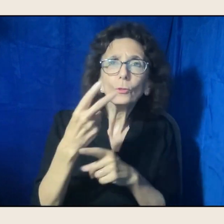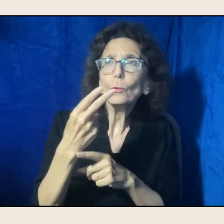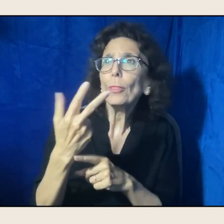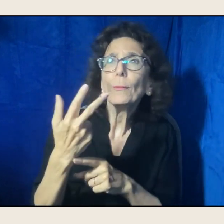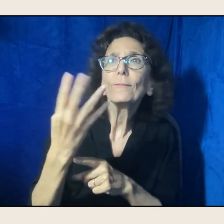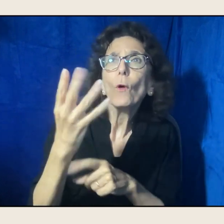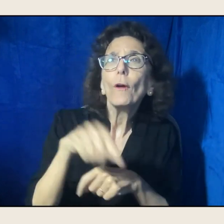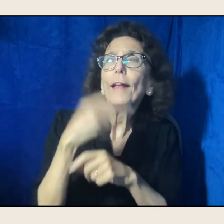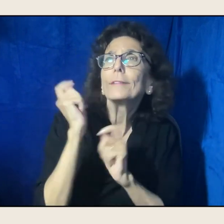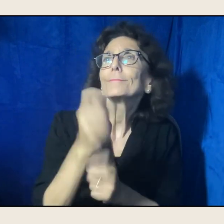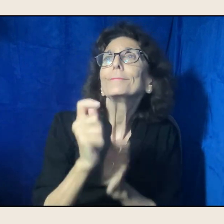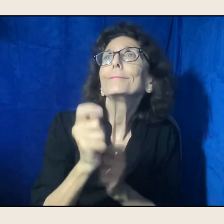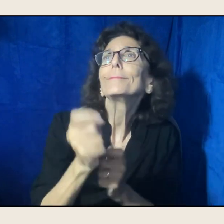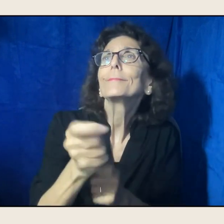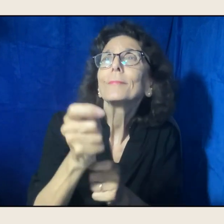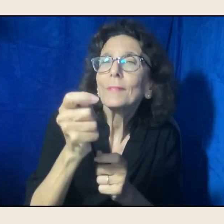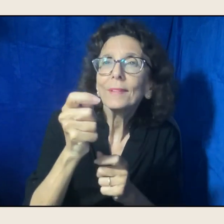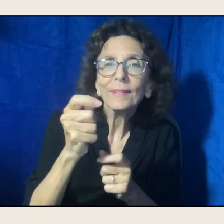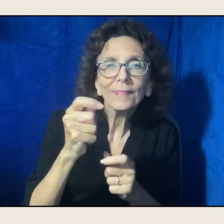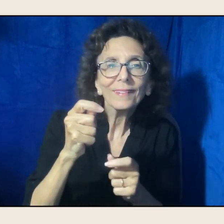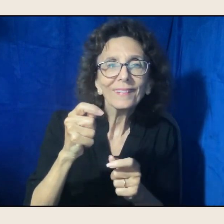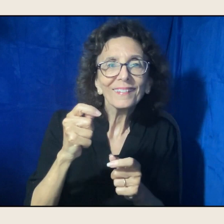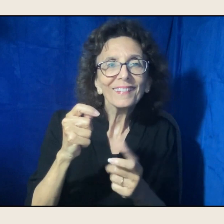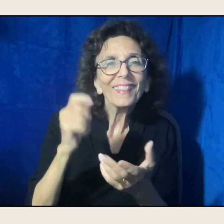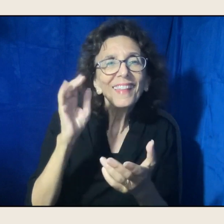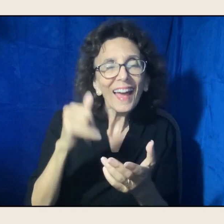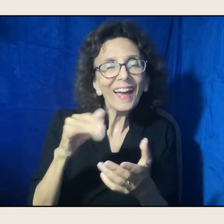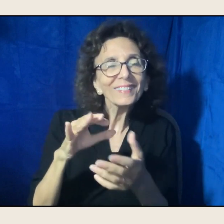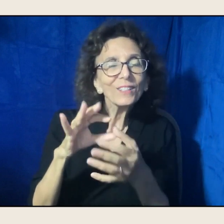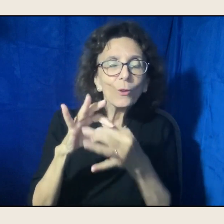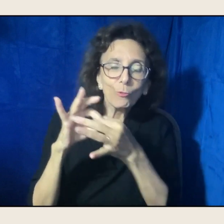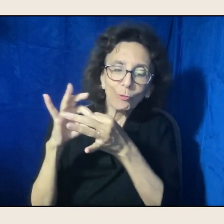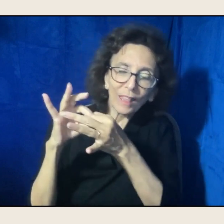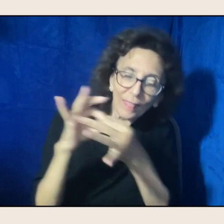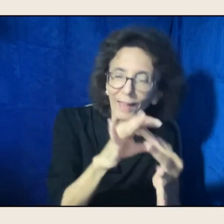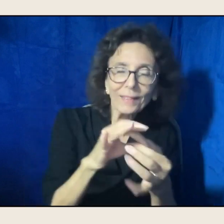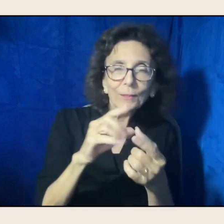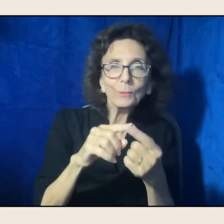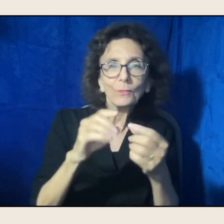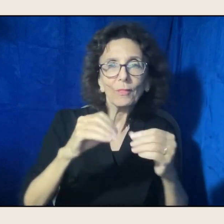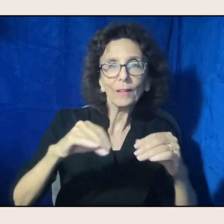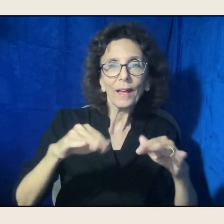I'm used to this investment in this relationship to the land in my elders and in my community that,